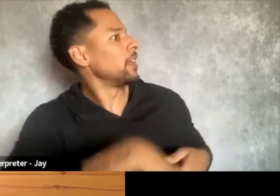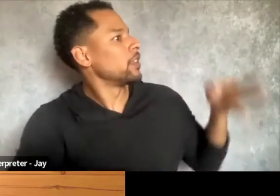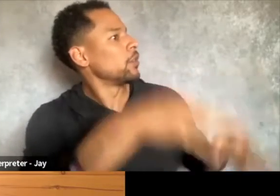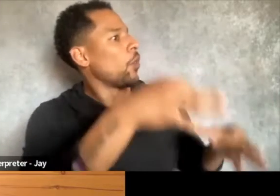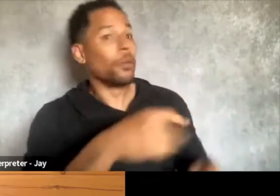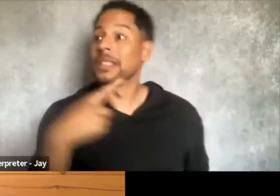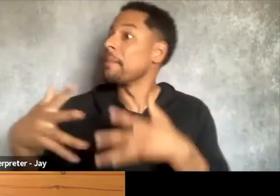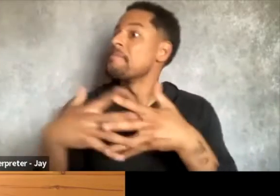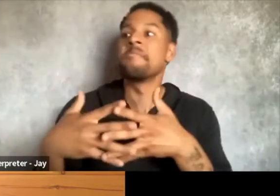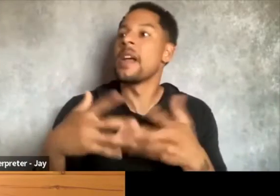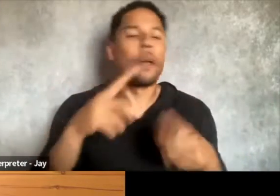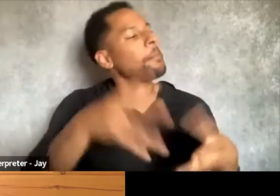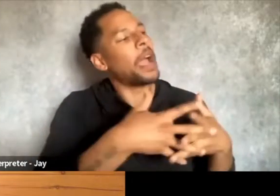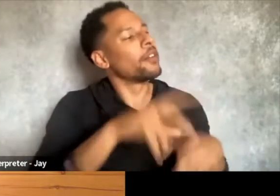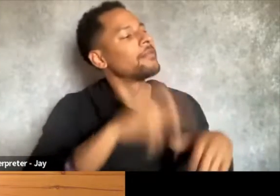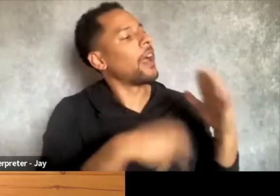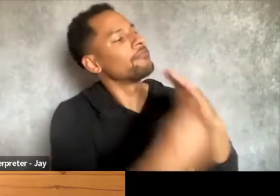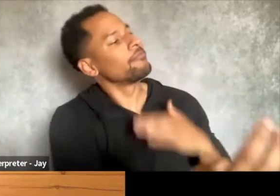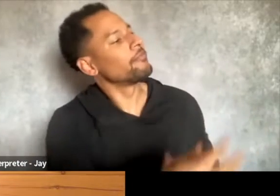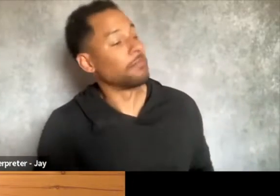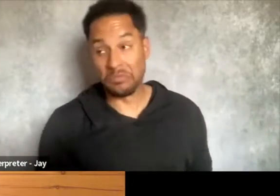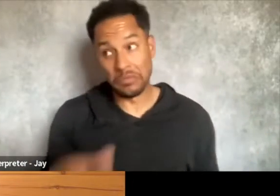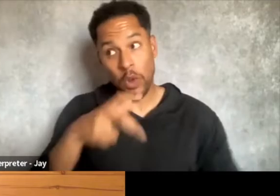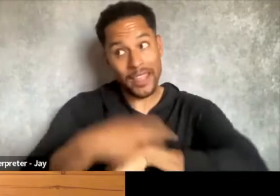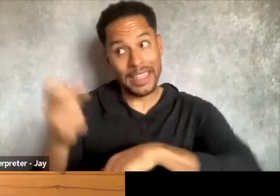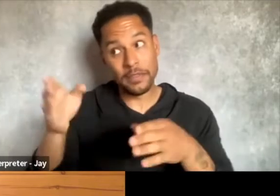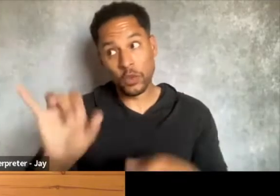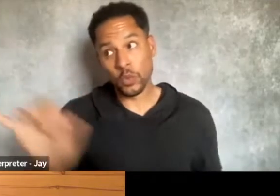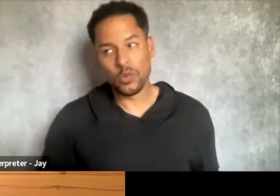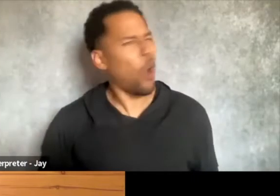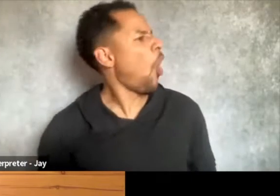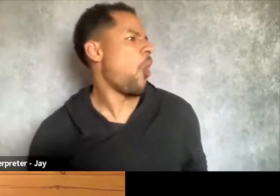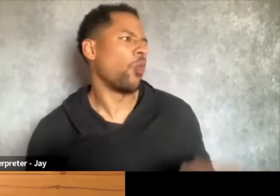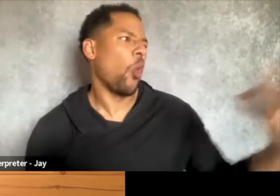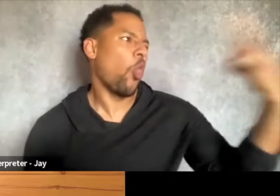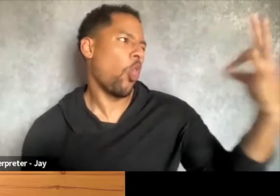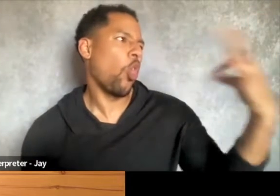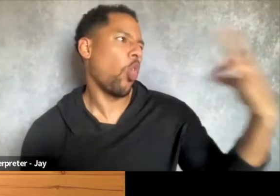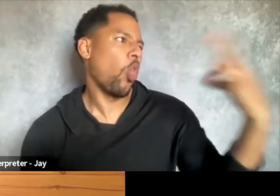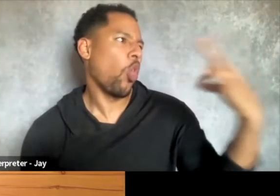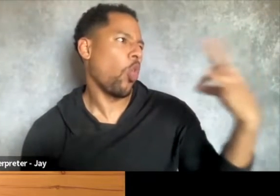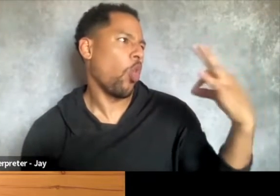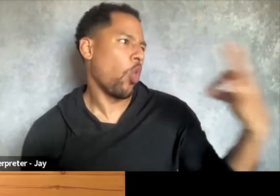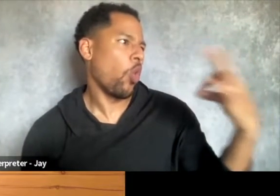They don't take kindly to thieves, either. Don't lecture me about morals when yours jumped overboard years ago.